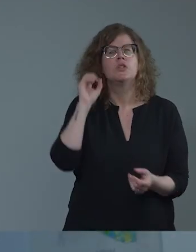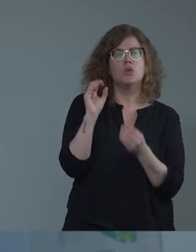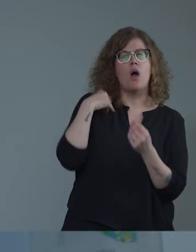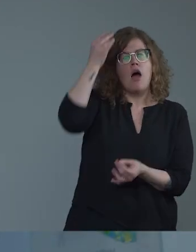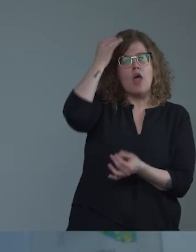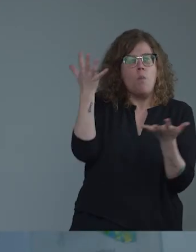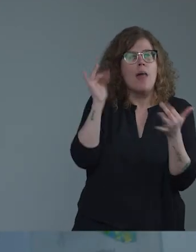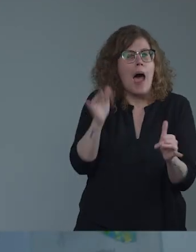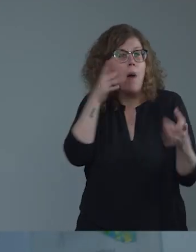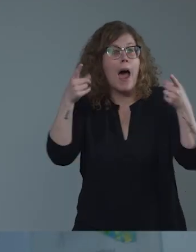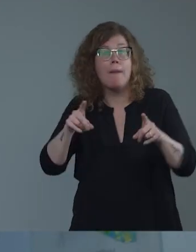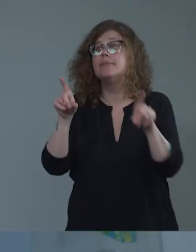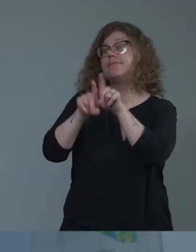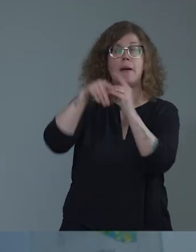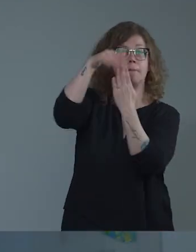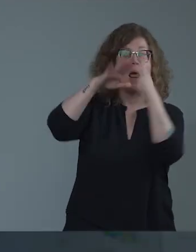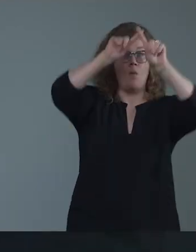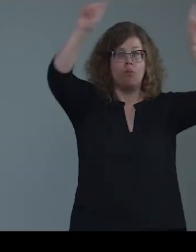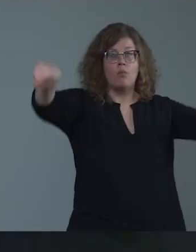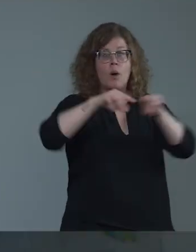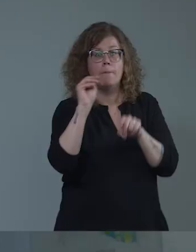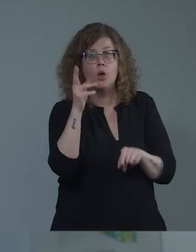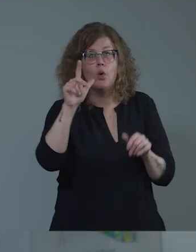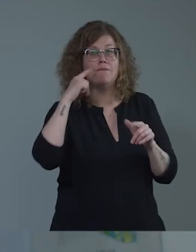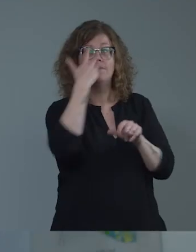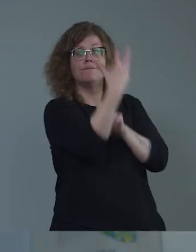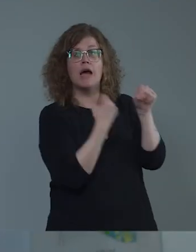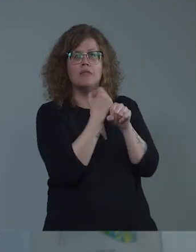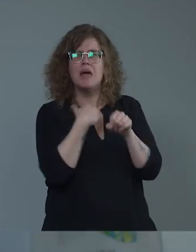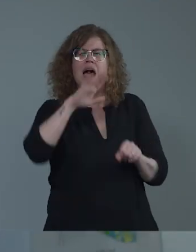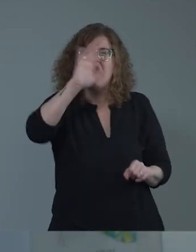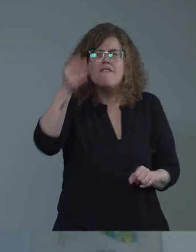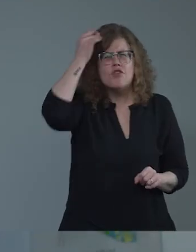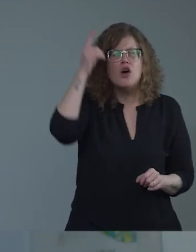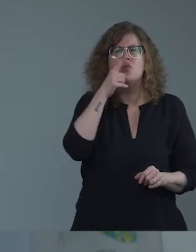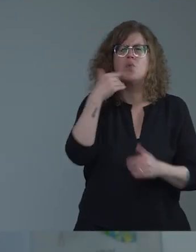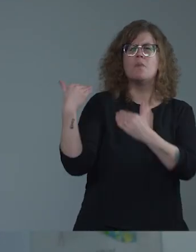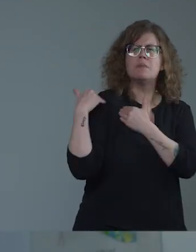there really wasn't any way to make that simpler. I had to do this paperwork, but it was because of